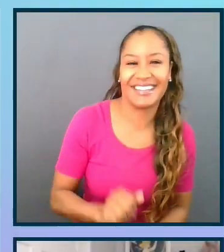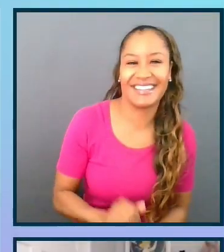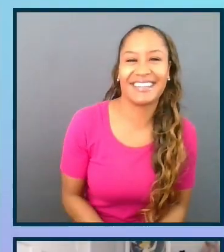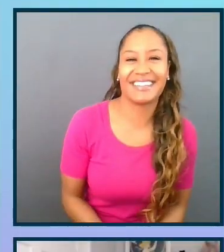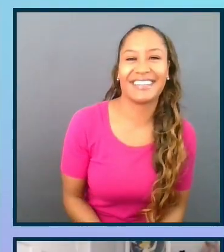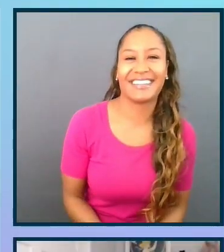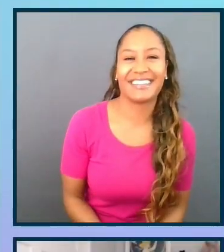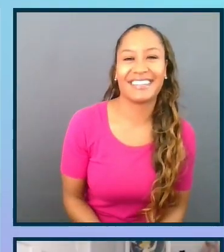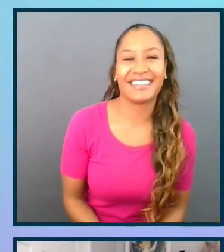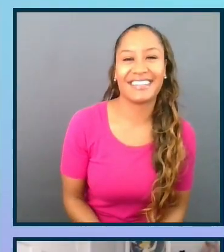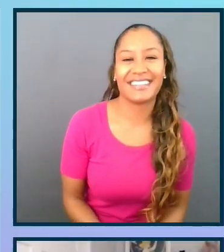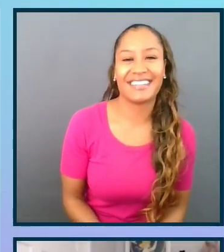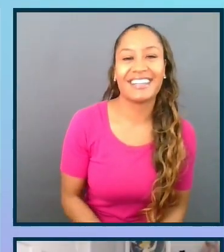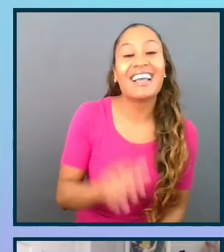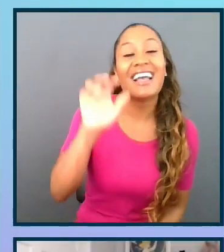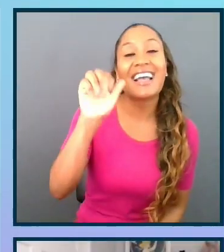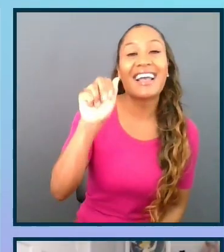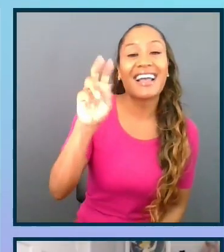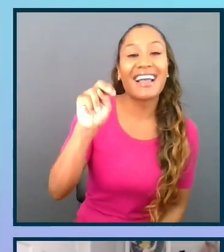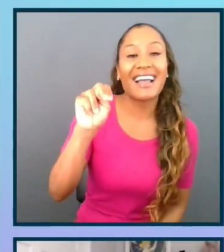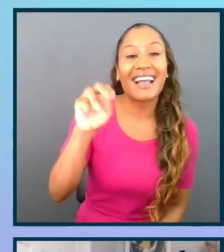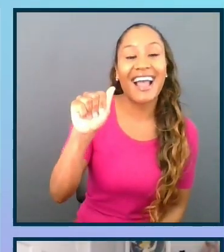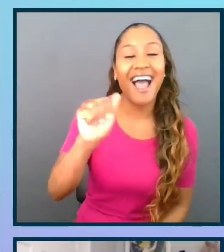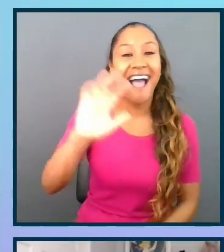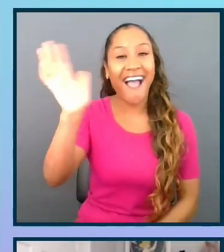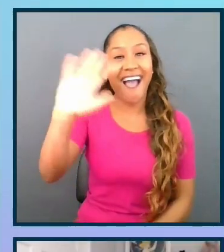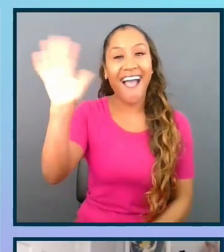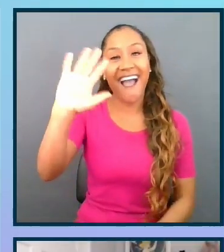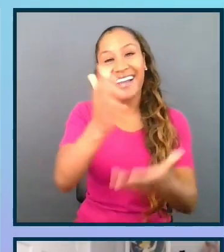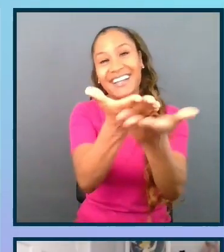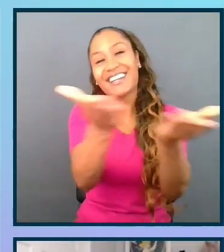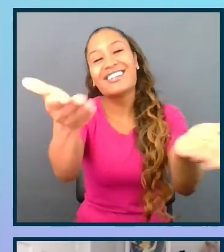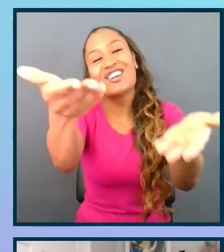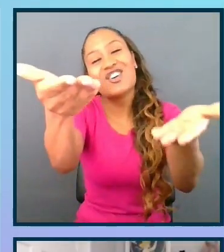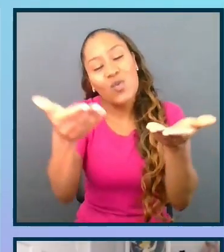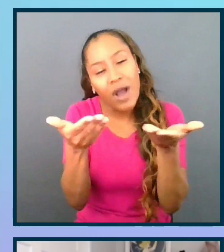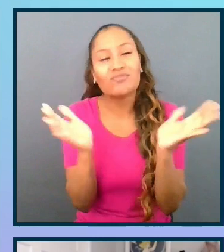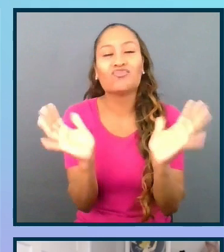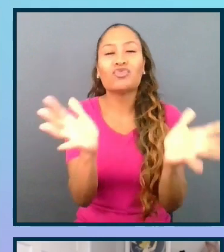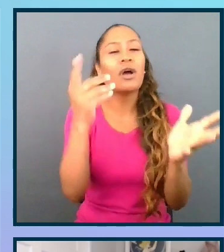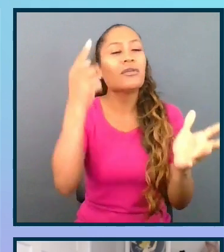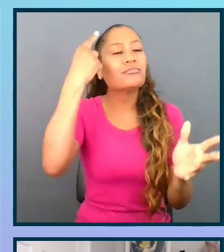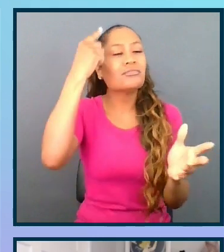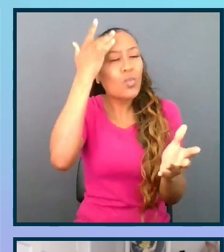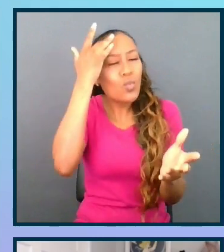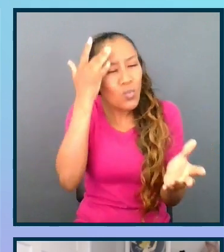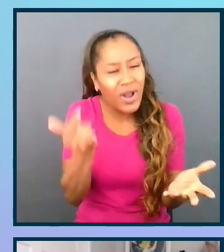Hi everyone. And welcome to our chat about why we need more accessibility designers.